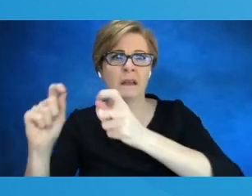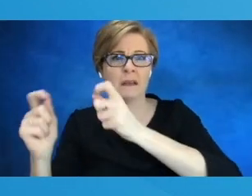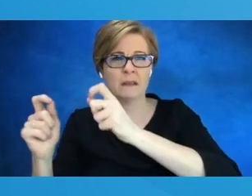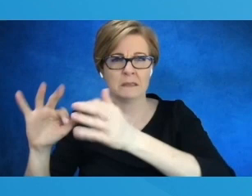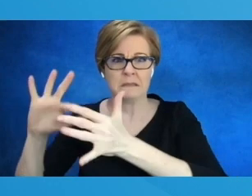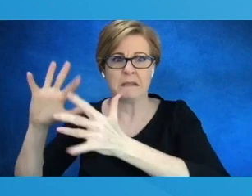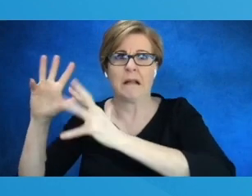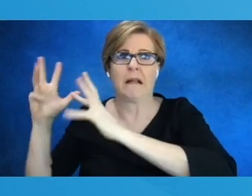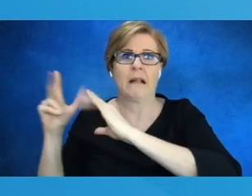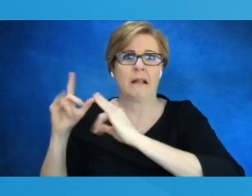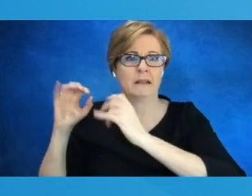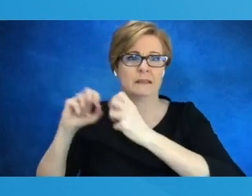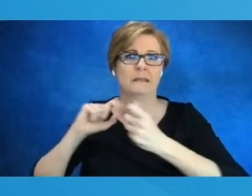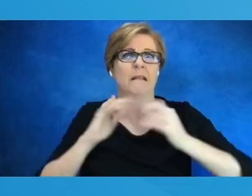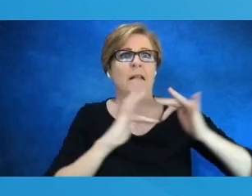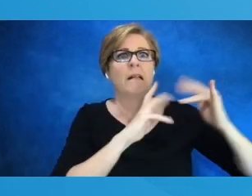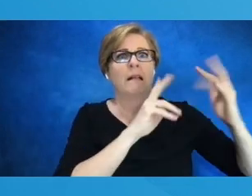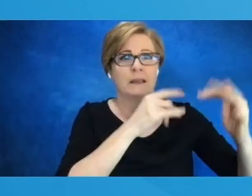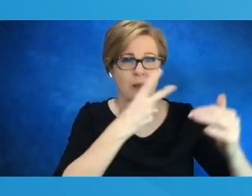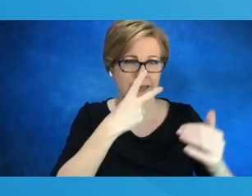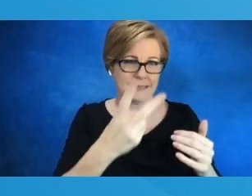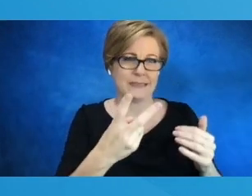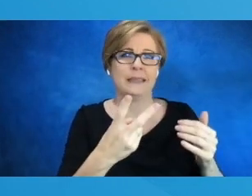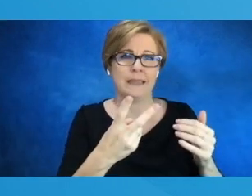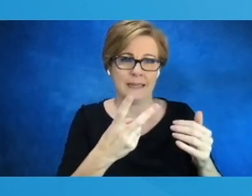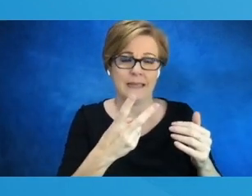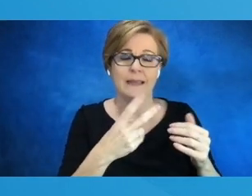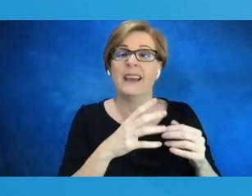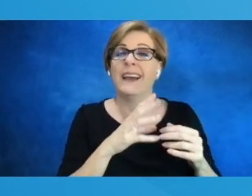But at the same time, they're all ripped and torn apart.